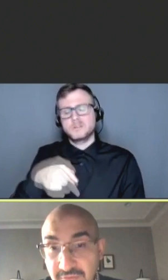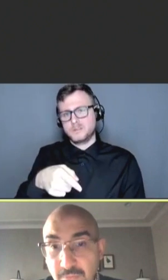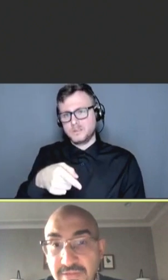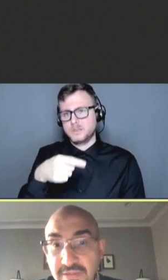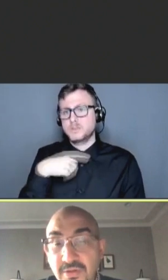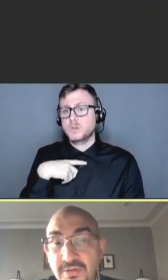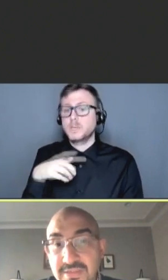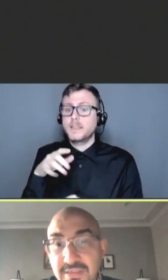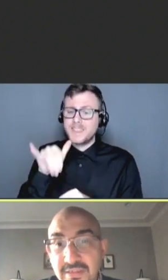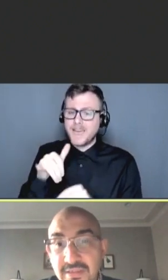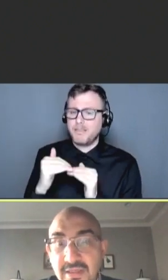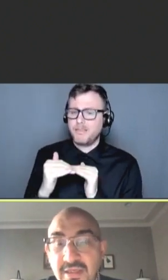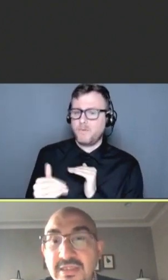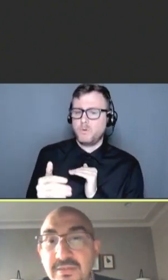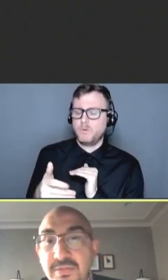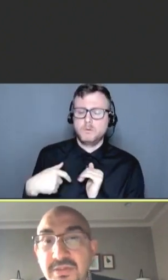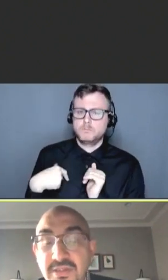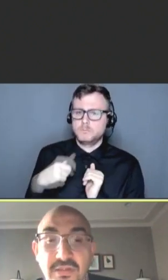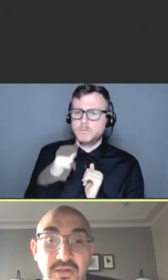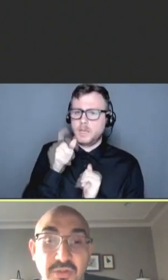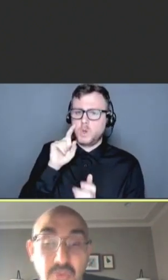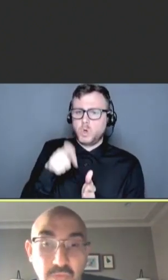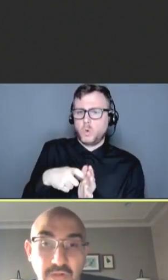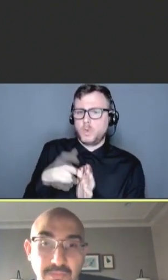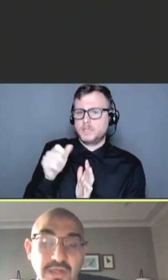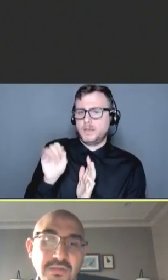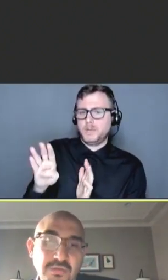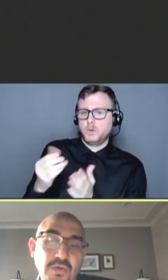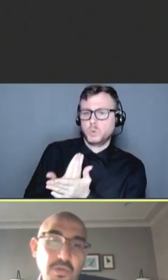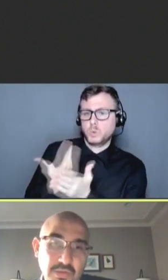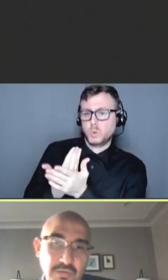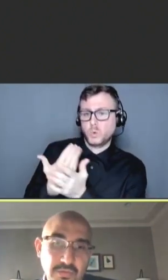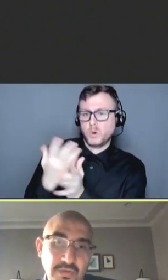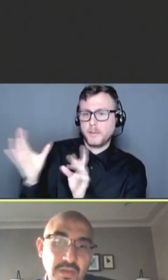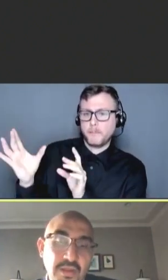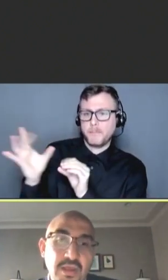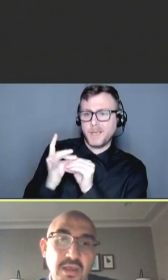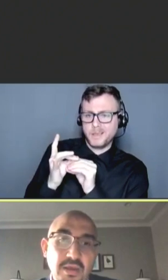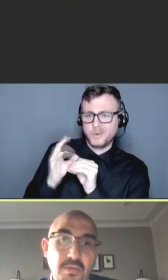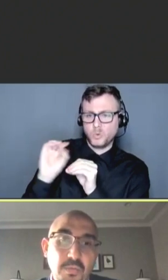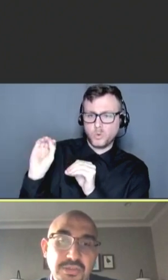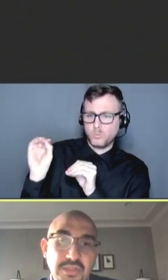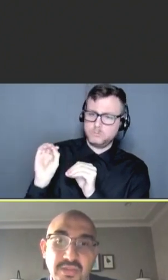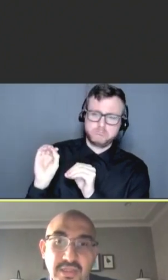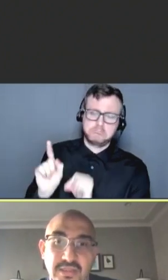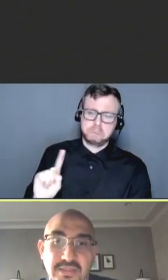we did not see antibodies that are new and binding to the Omicron, which in -- at least